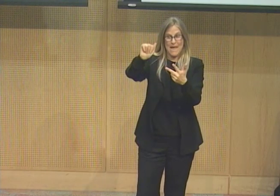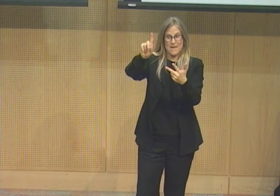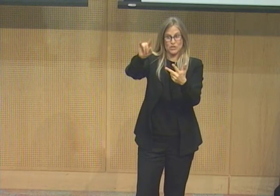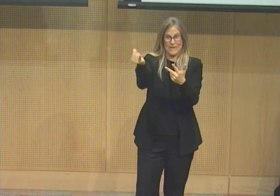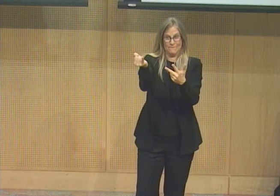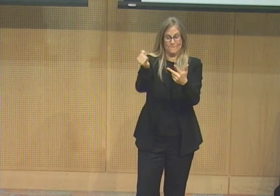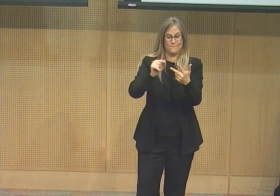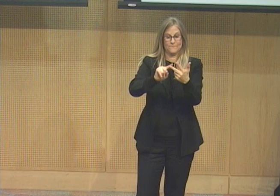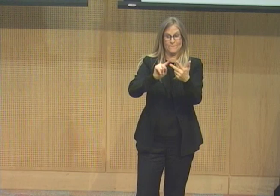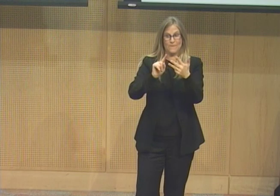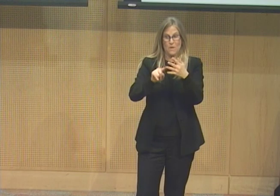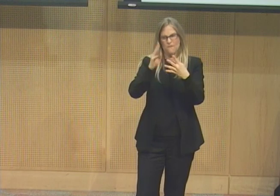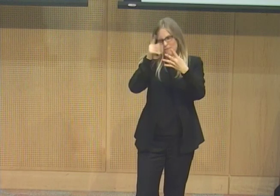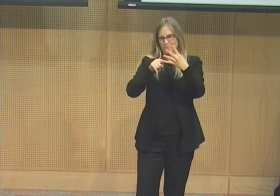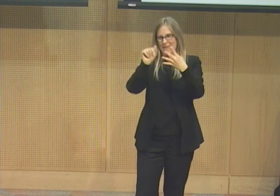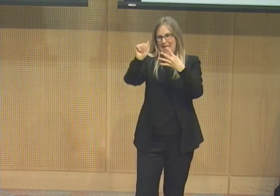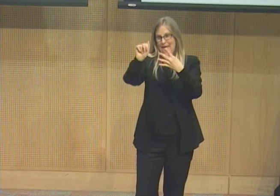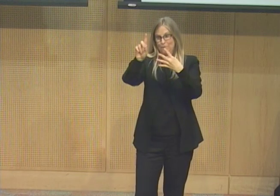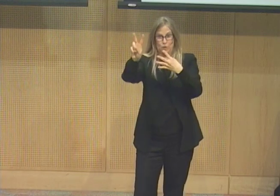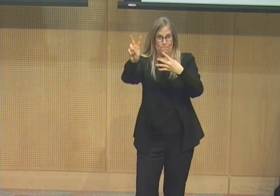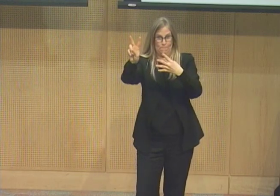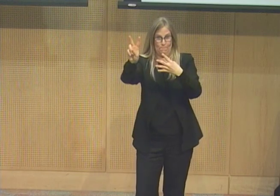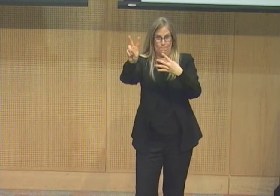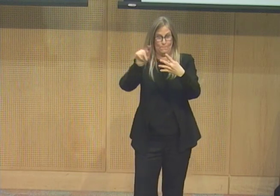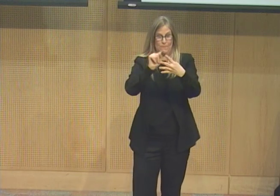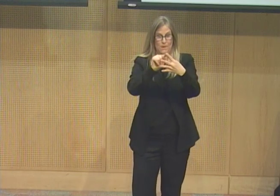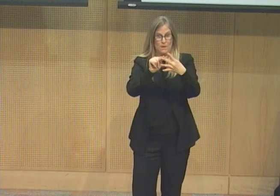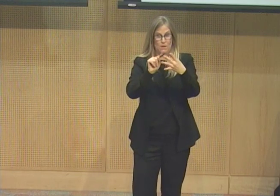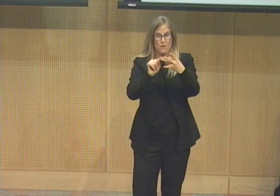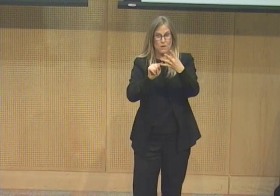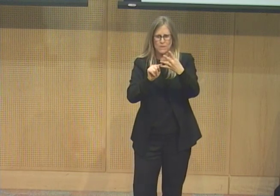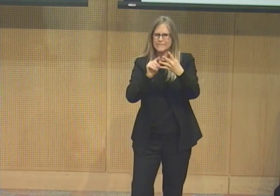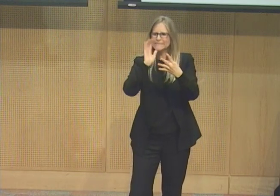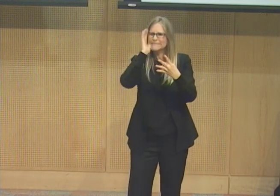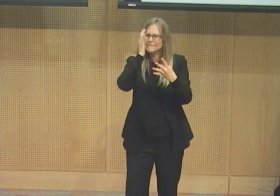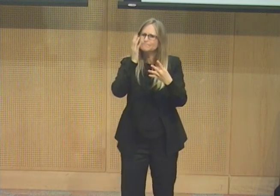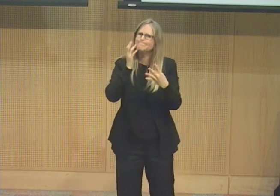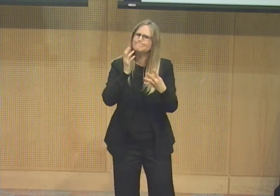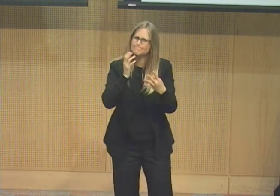and the adjectives presented in the print media,